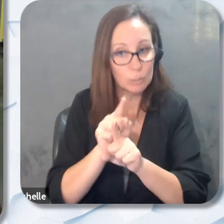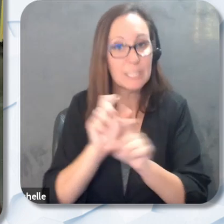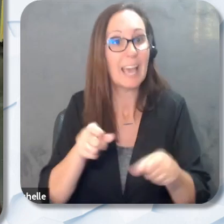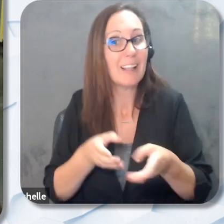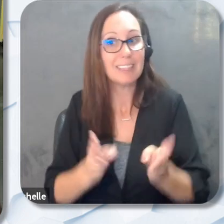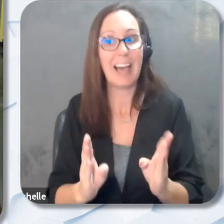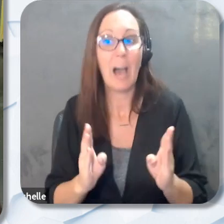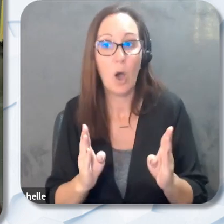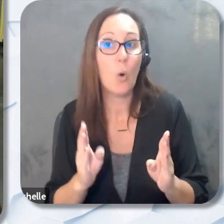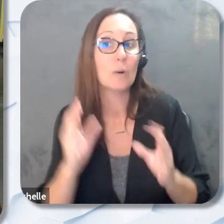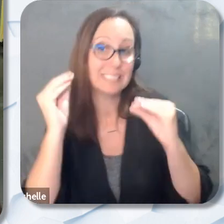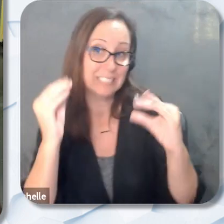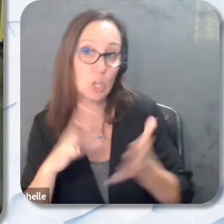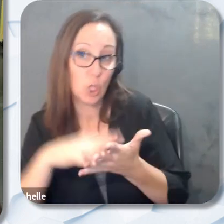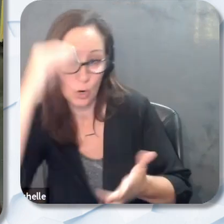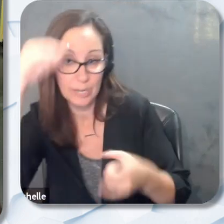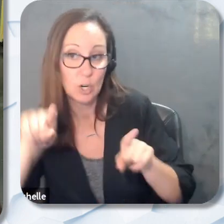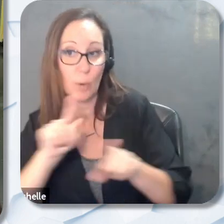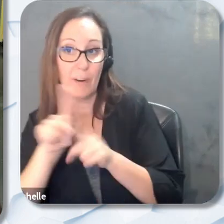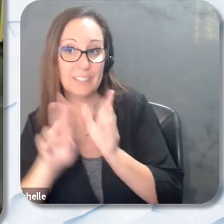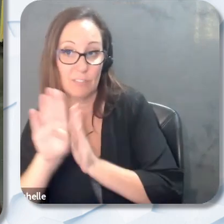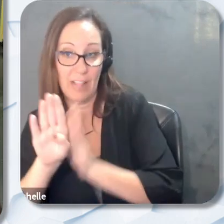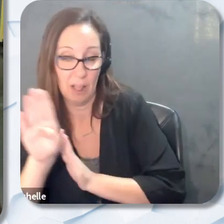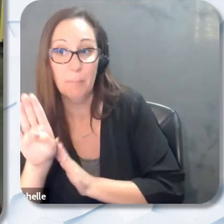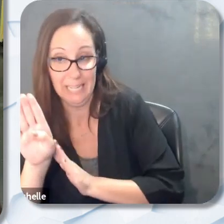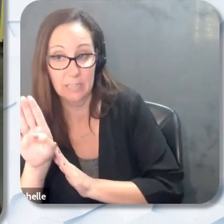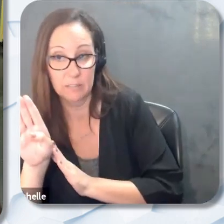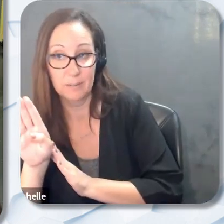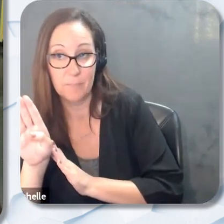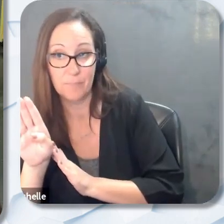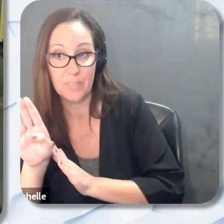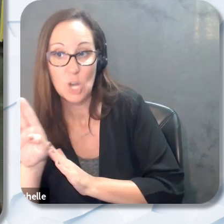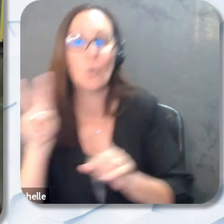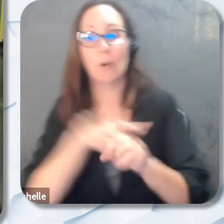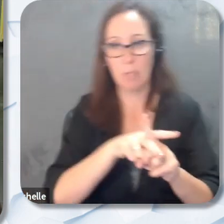are learning and their professional development sessions to. To put that into practice to make